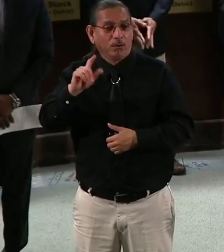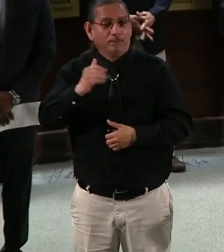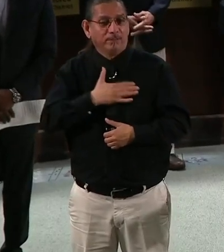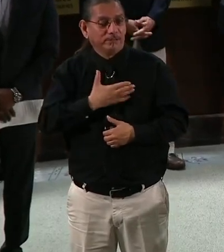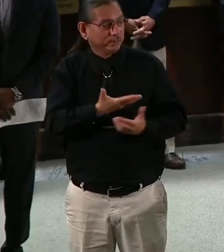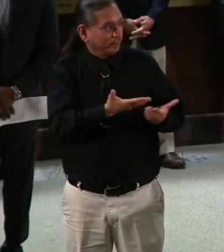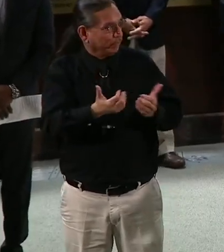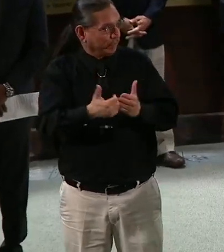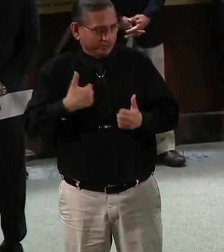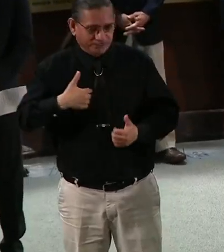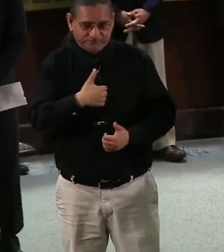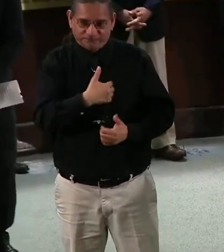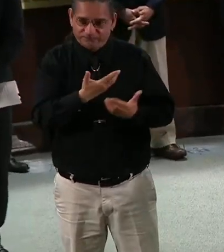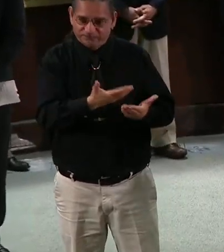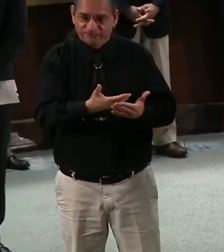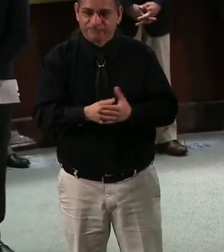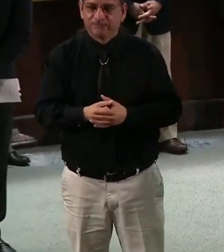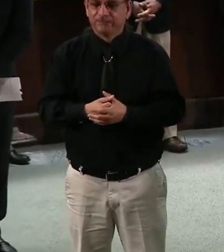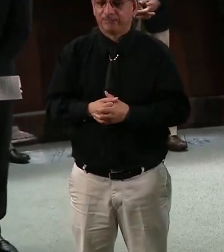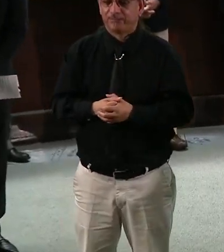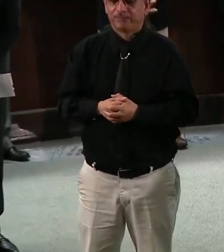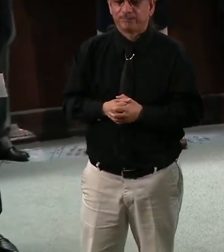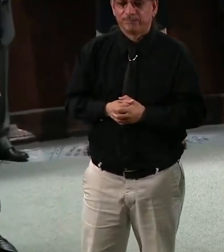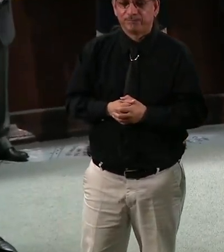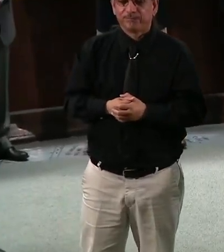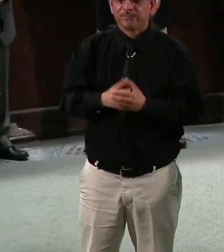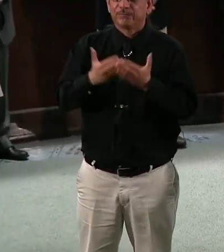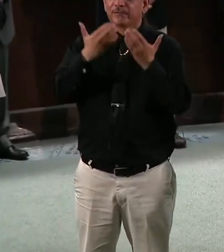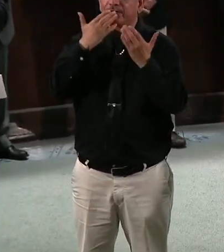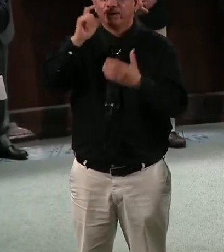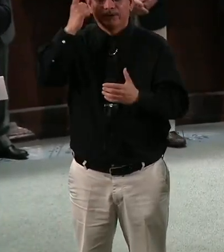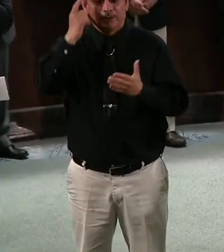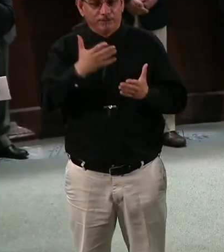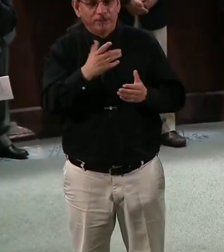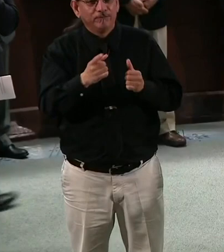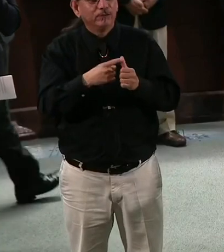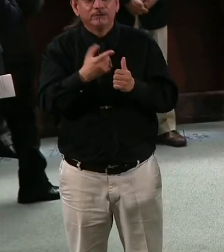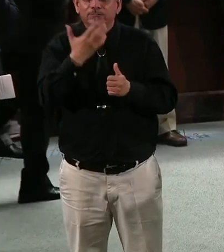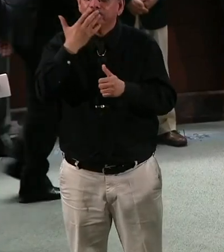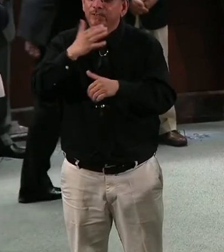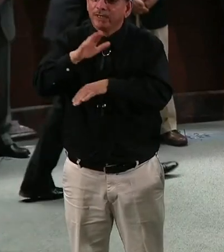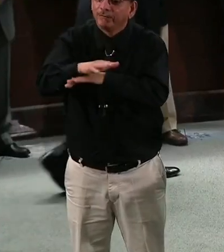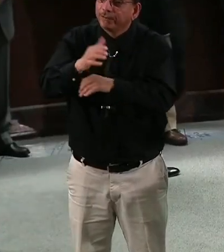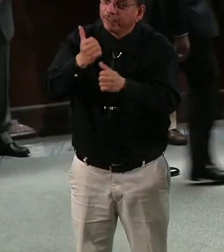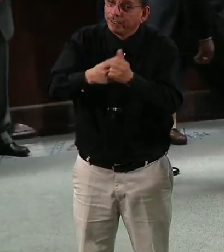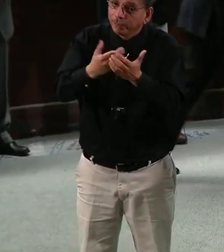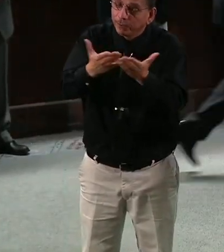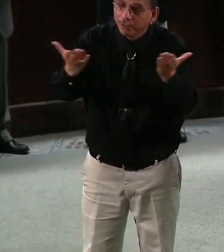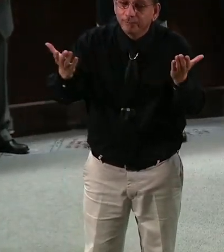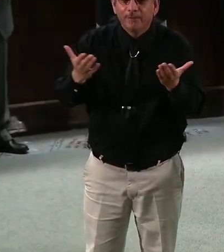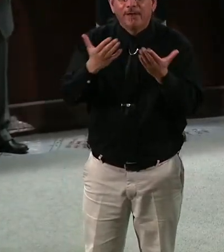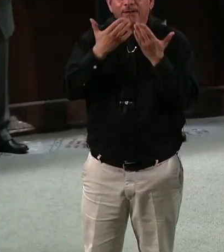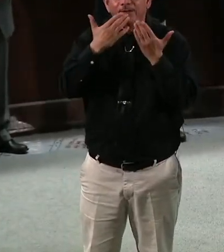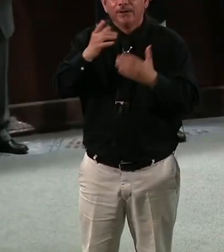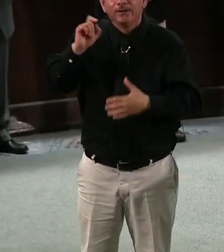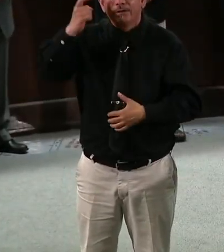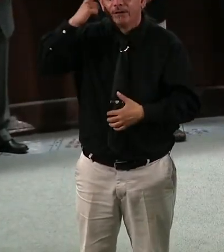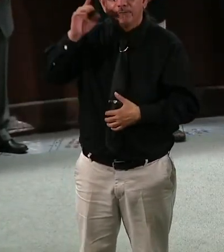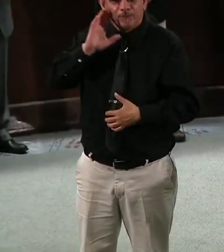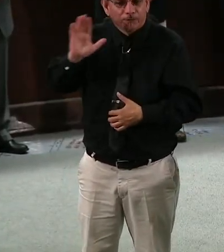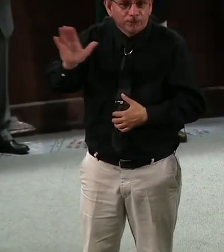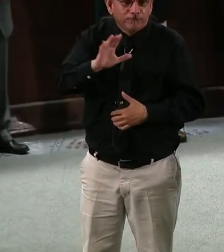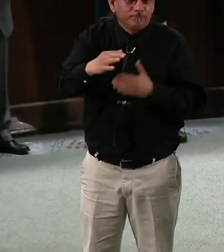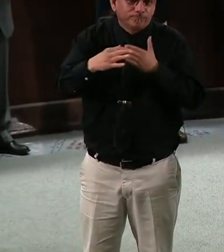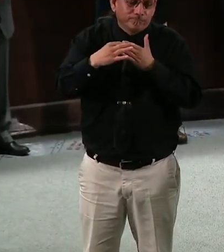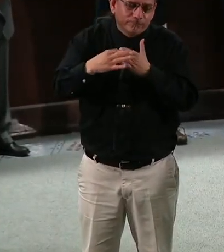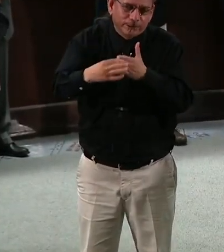MOTEL PLEASE JOIN US. SO. THANK